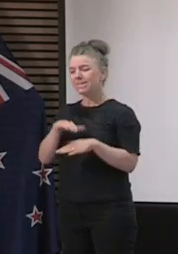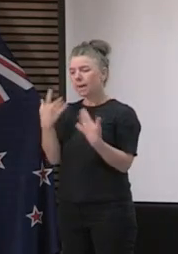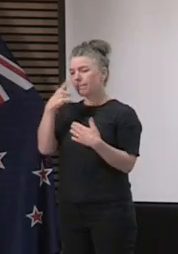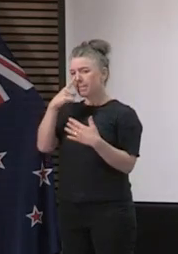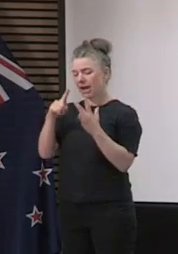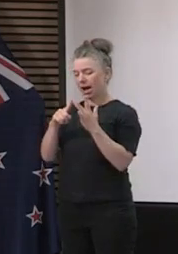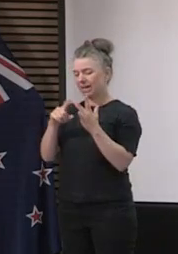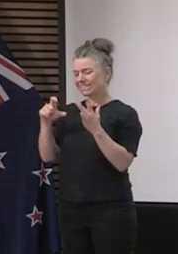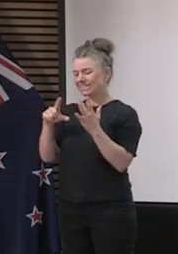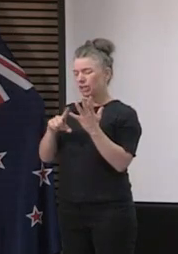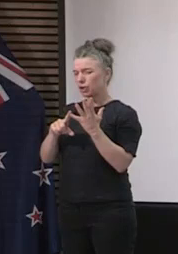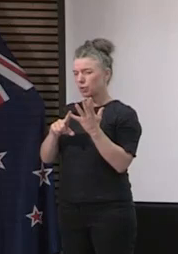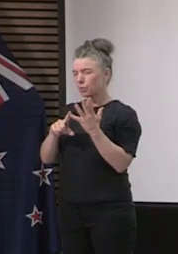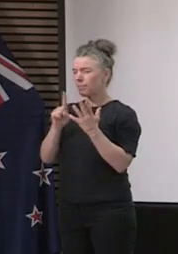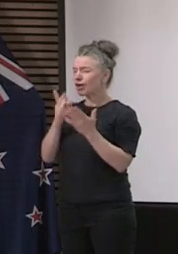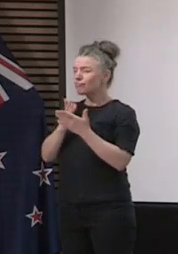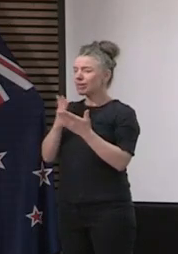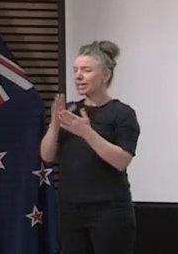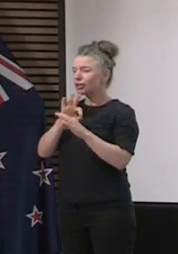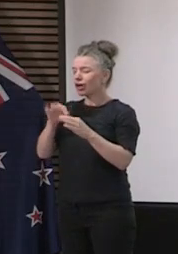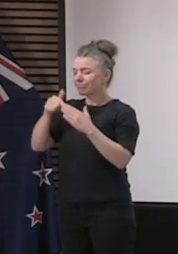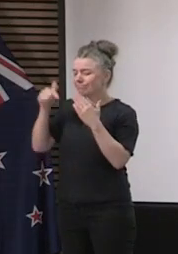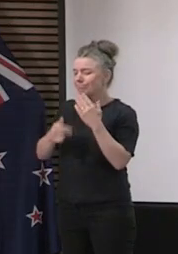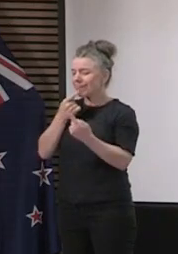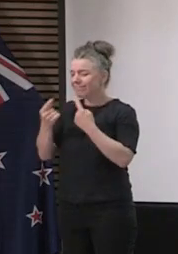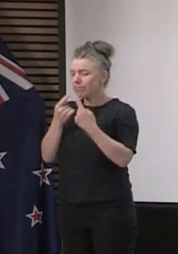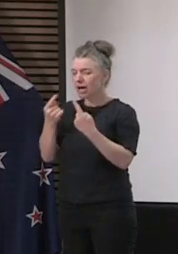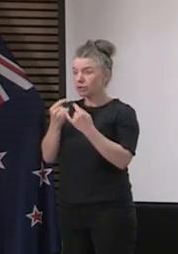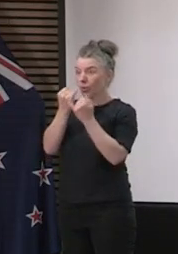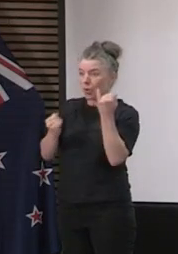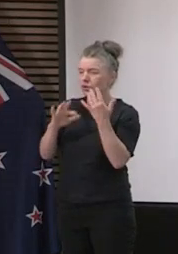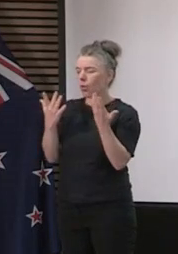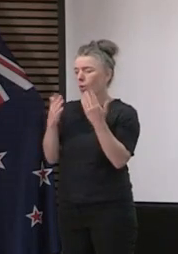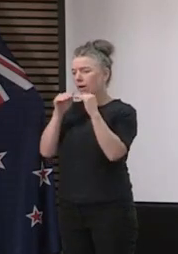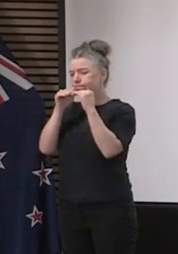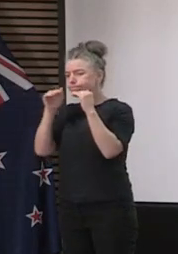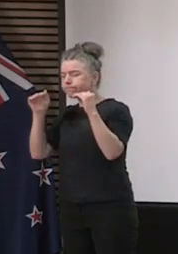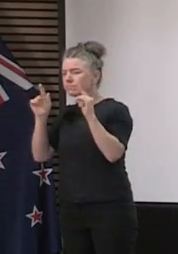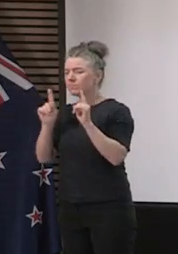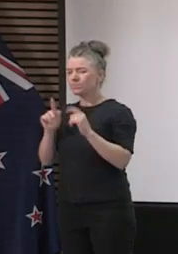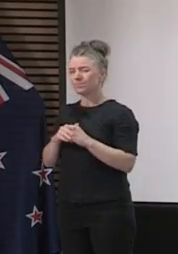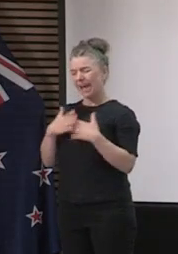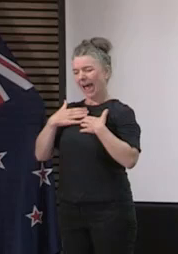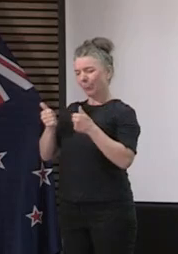We have talked about in future about distinctions that talk about people being in ICU without necessarily the breakdown of